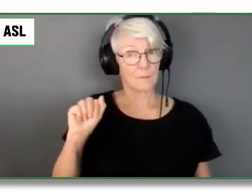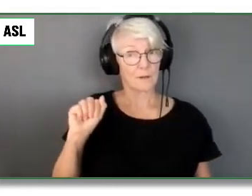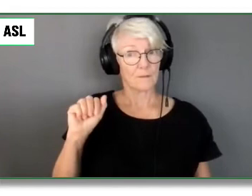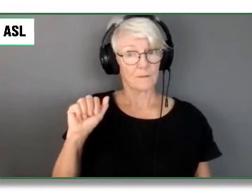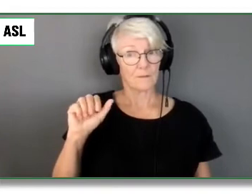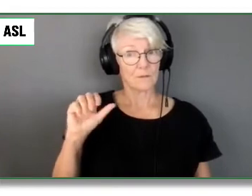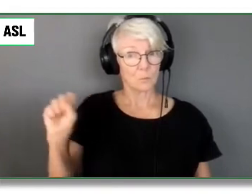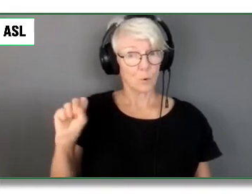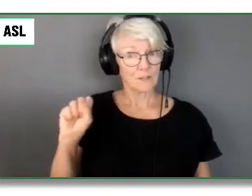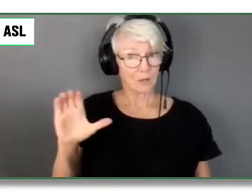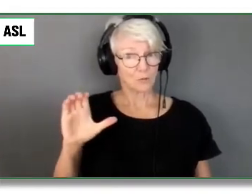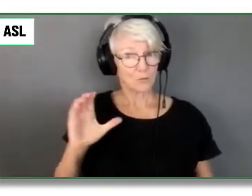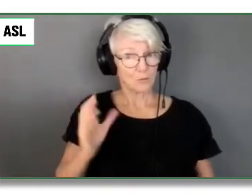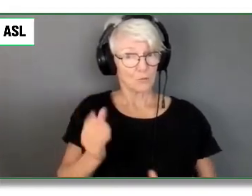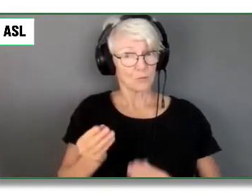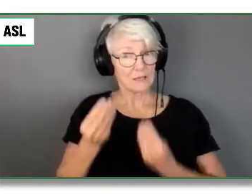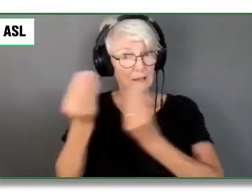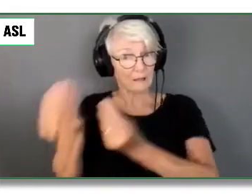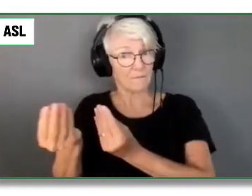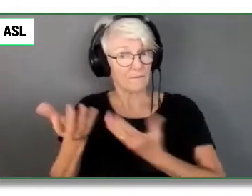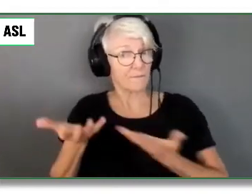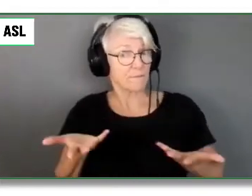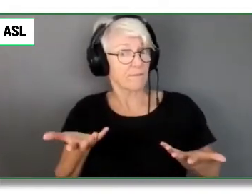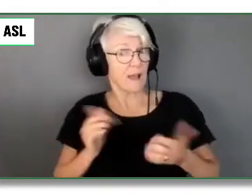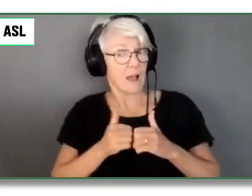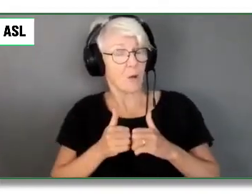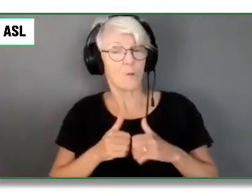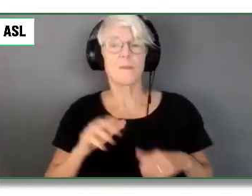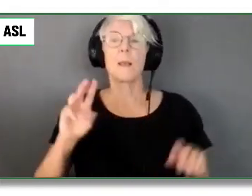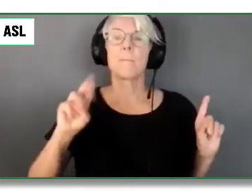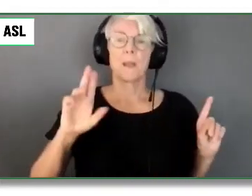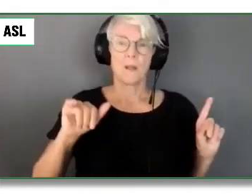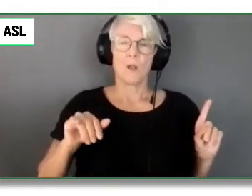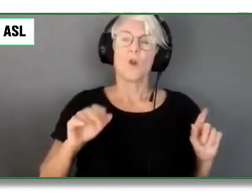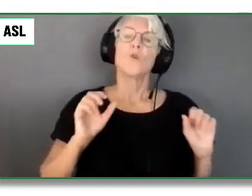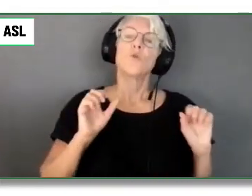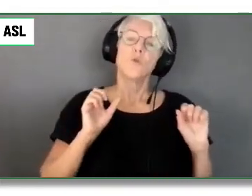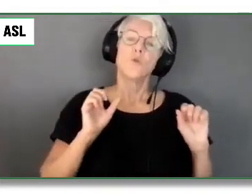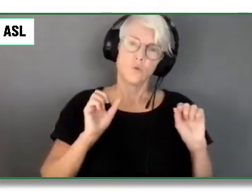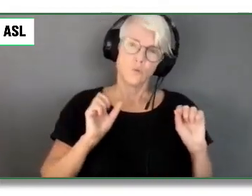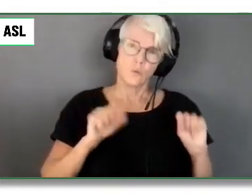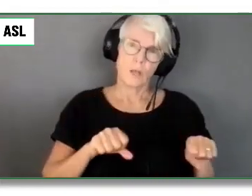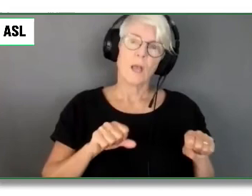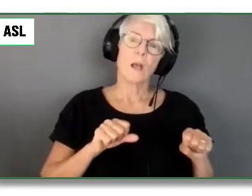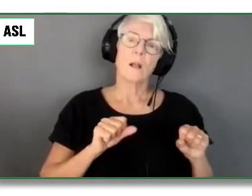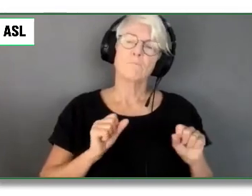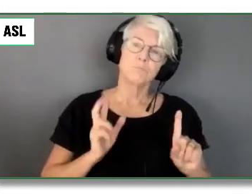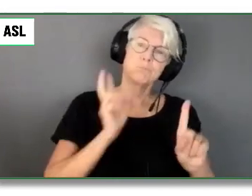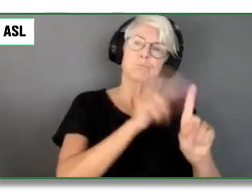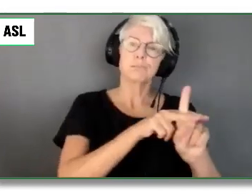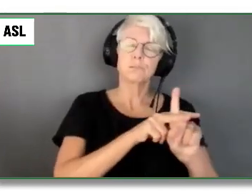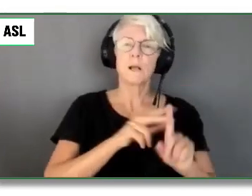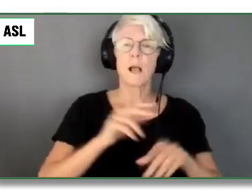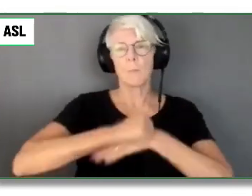um you can access it through Alberta Parks through there through various places within the park